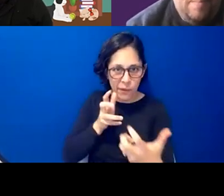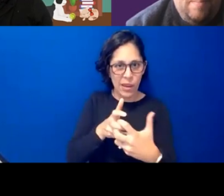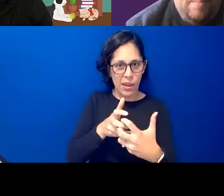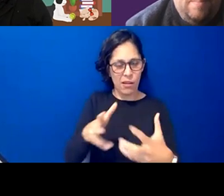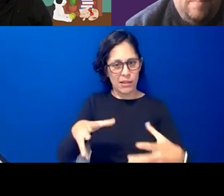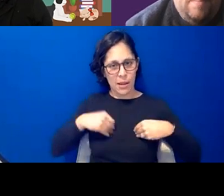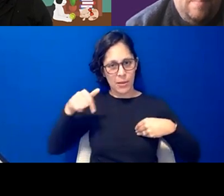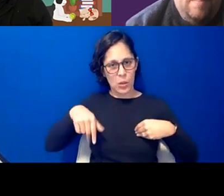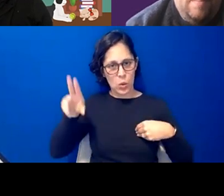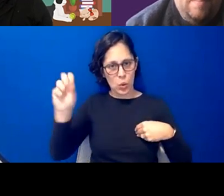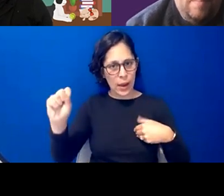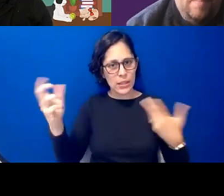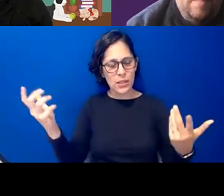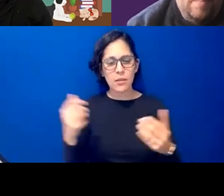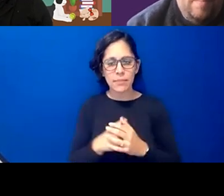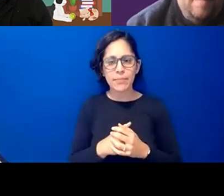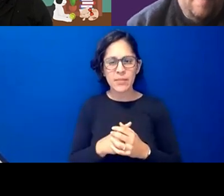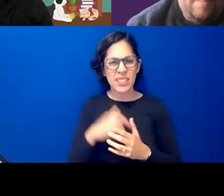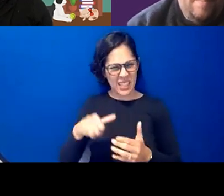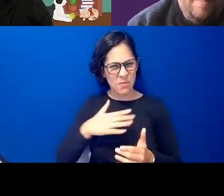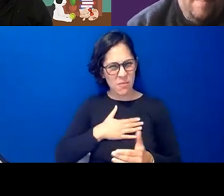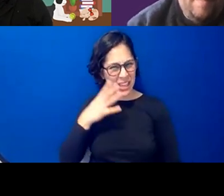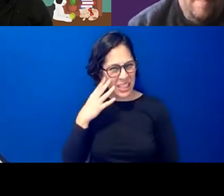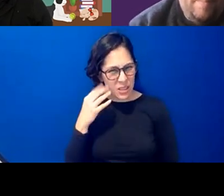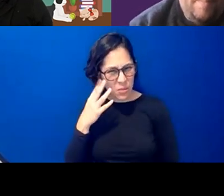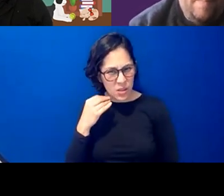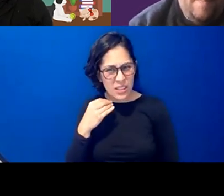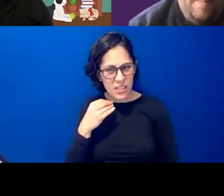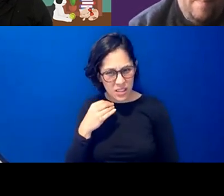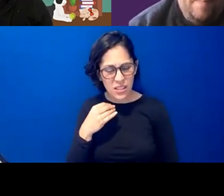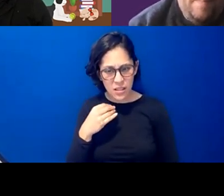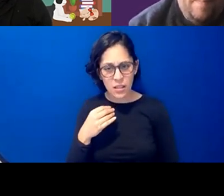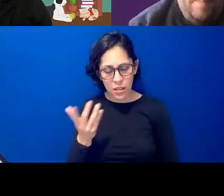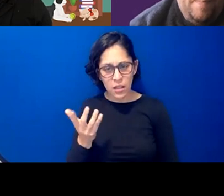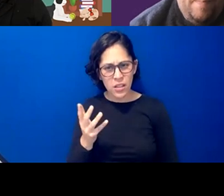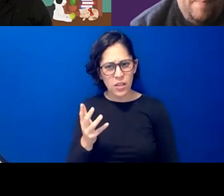Ghada Al-Masri: And so that's been like my experience and so just hearing you.